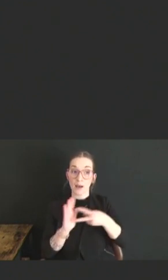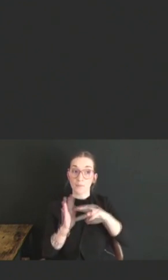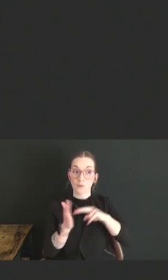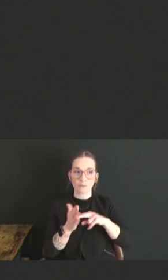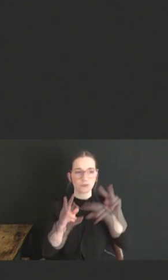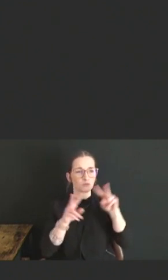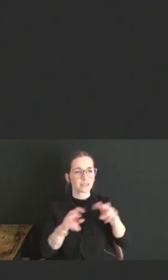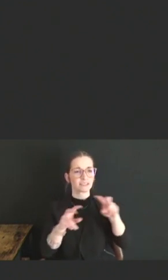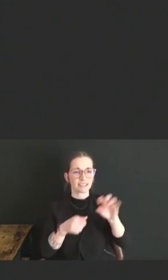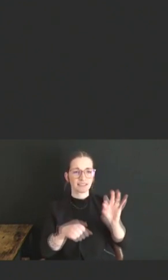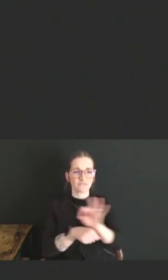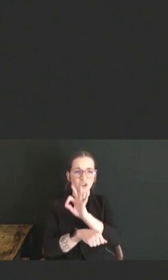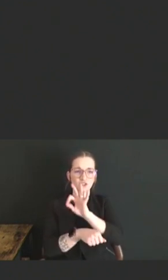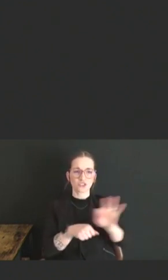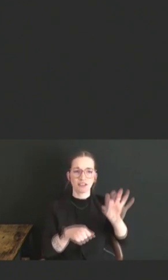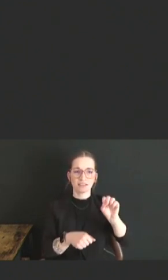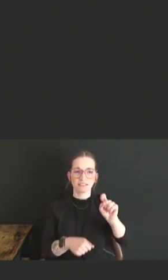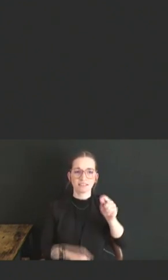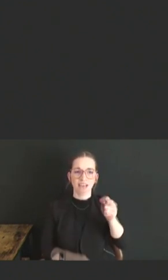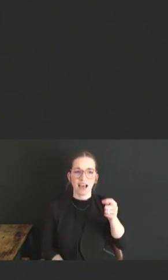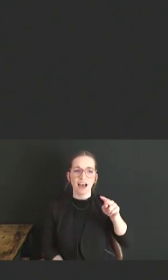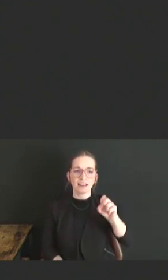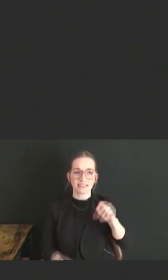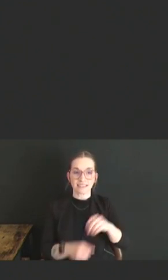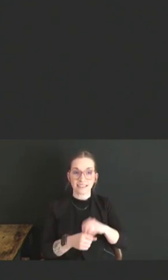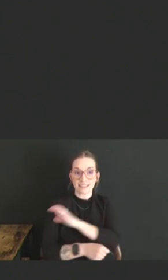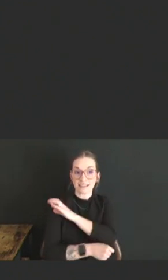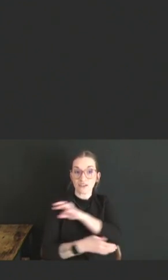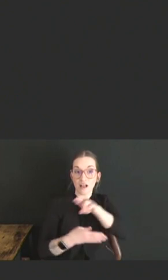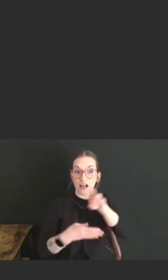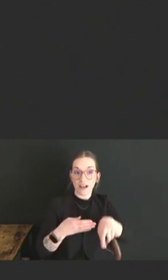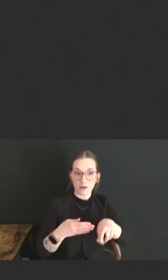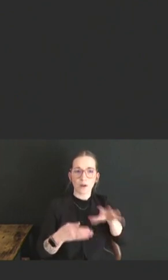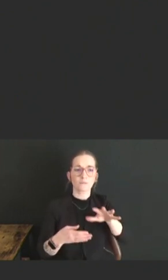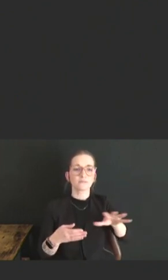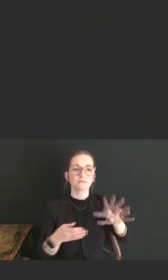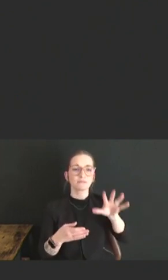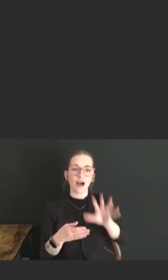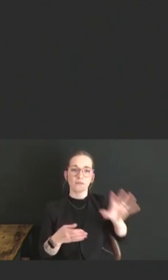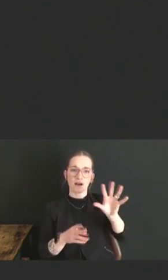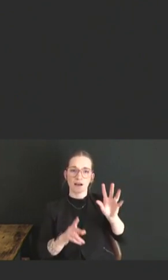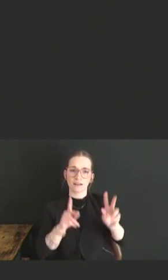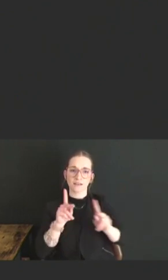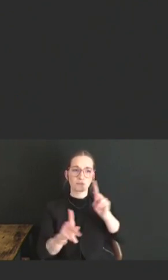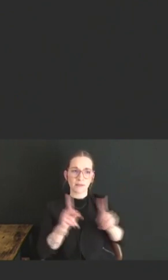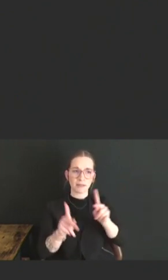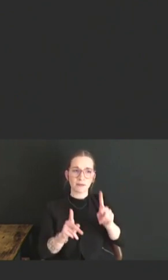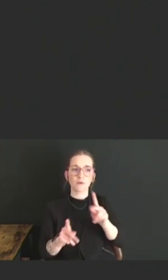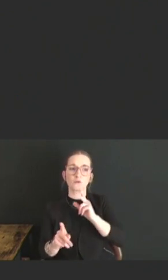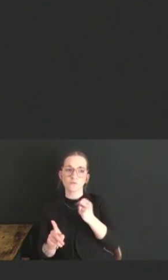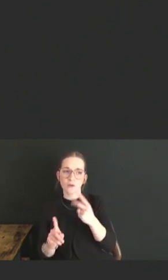among individuals aged 12 to 29 years in the U.S. that reported to have developed myocarditis after